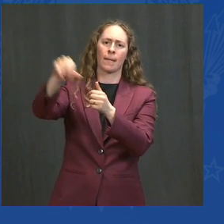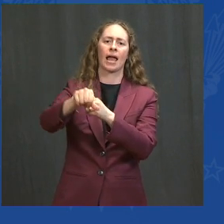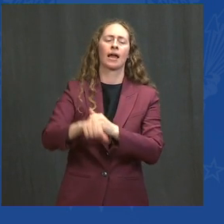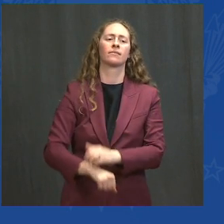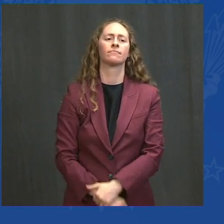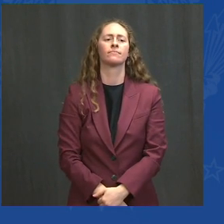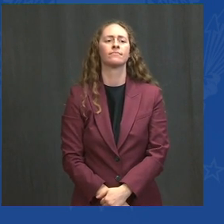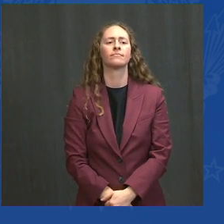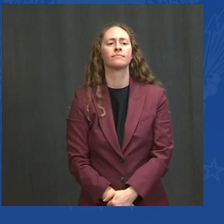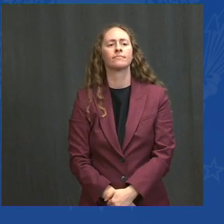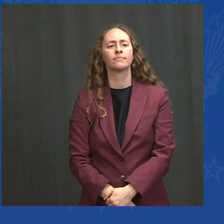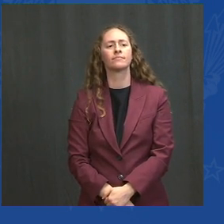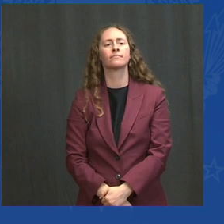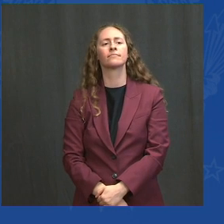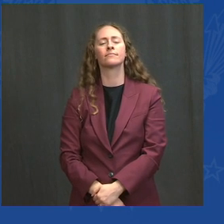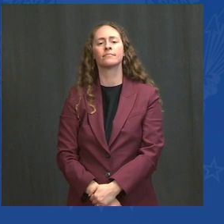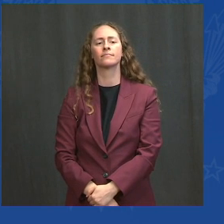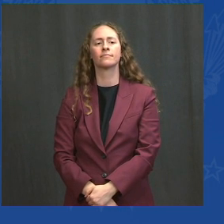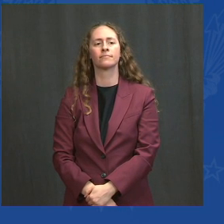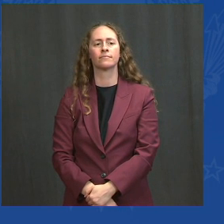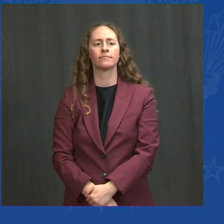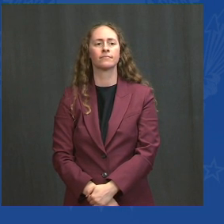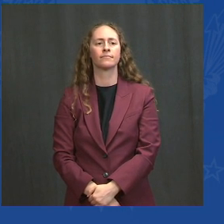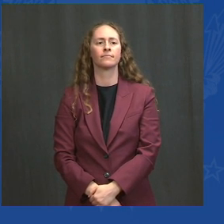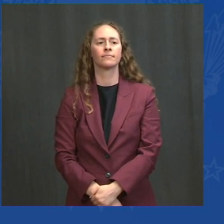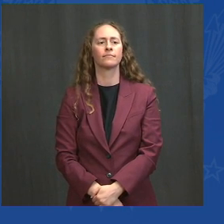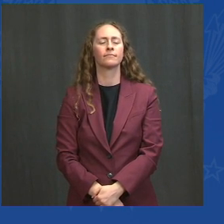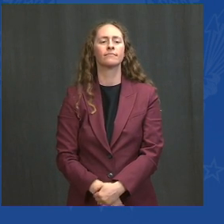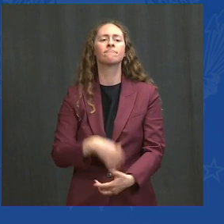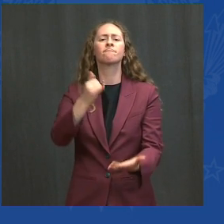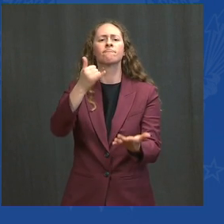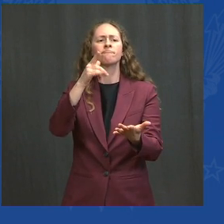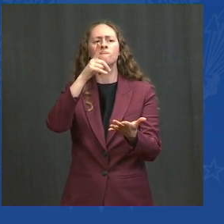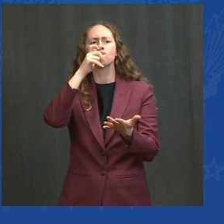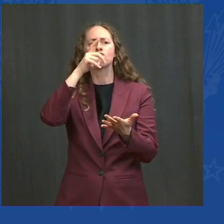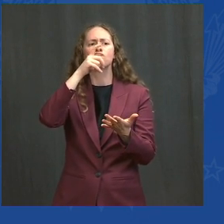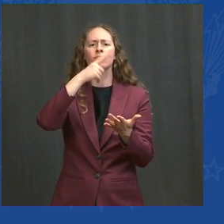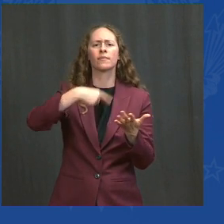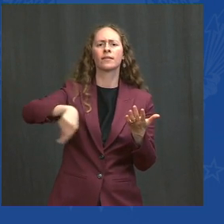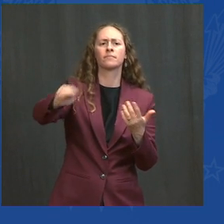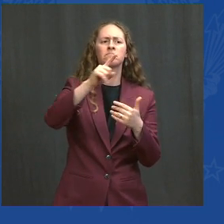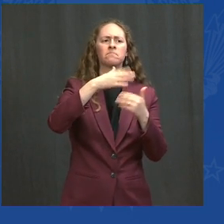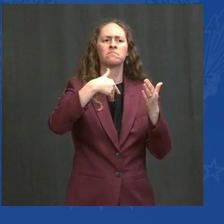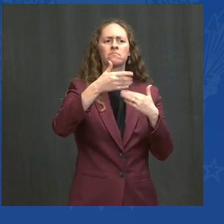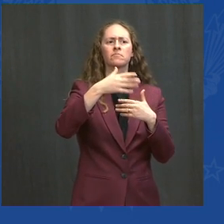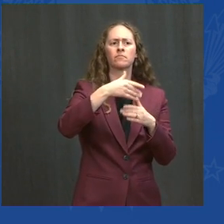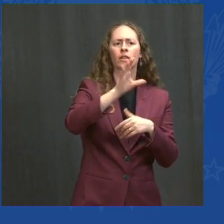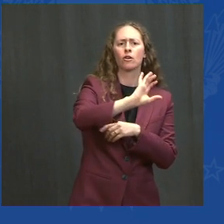it will be done by conservative economists and liberal economists. It cracks down on tax cheats,